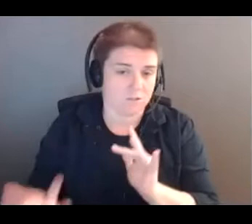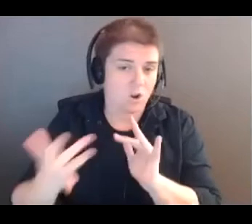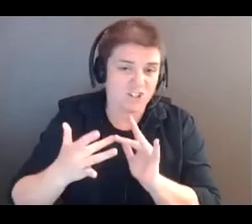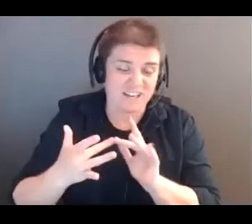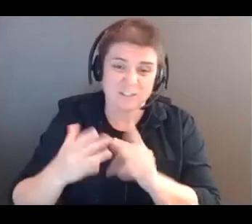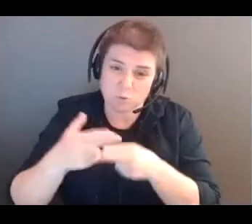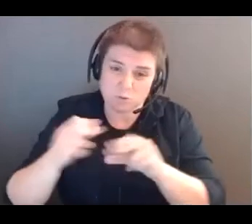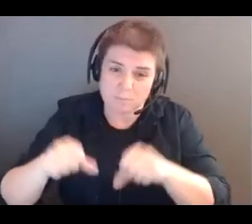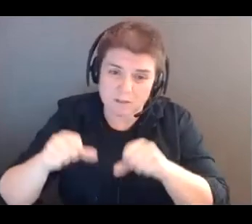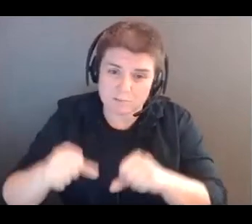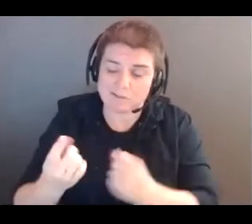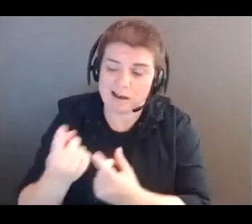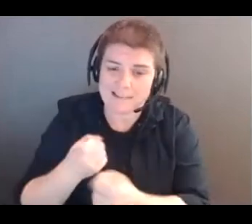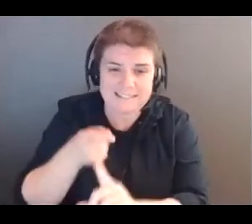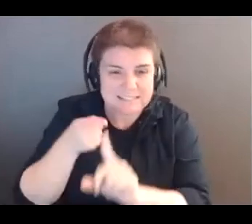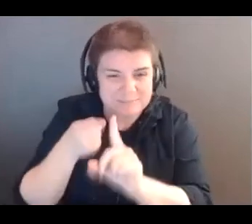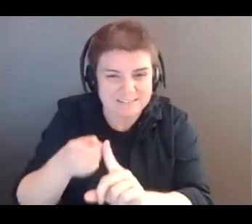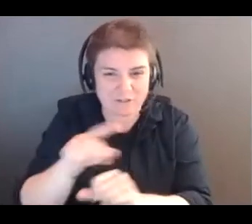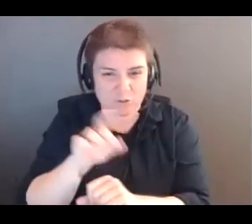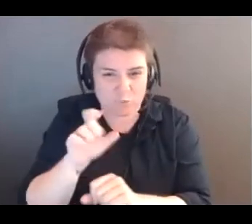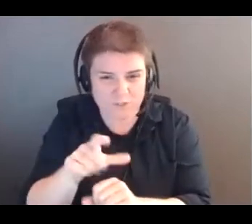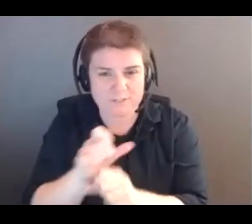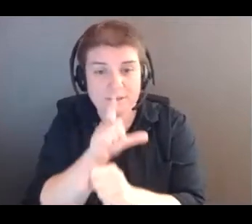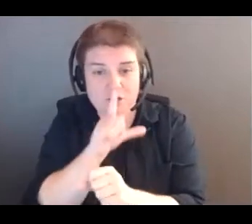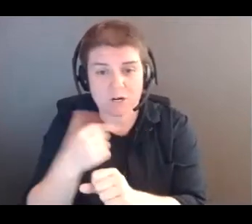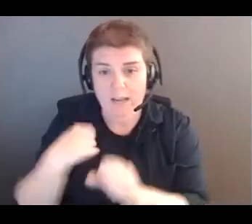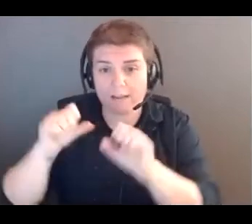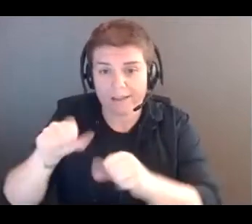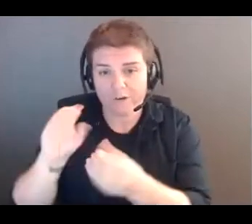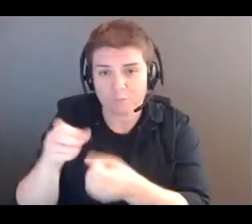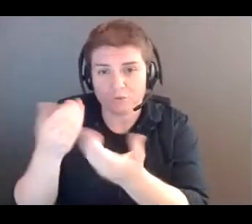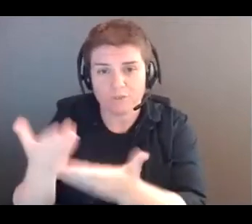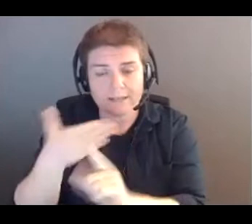and ask specific questions to ensure that I'm able to provide the best support possible.